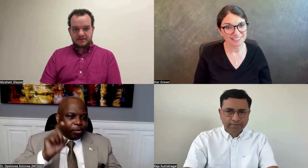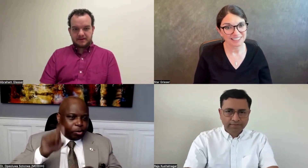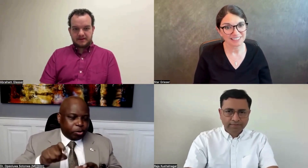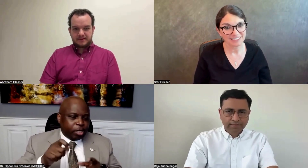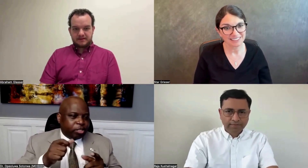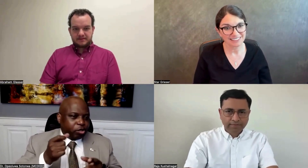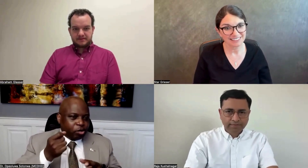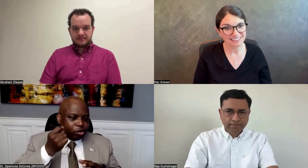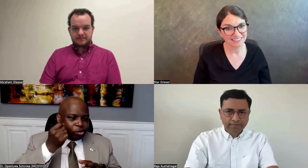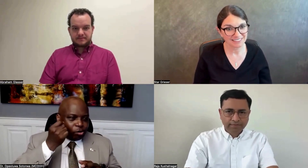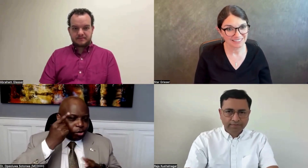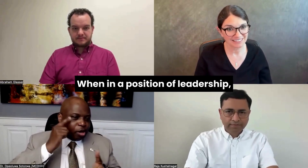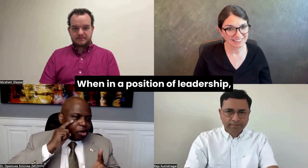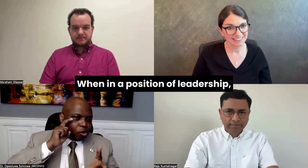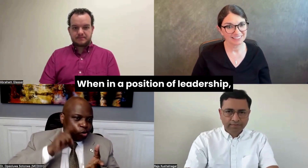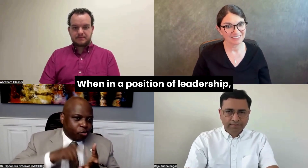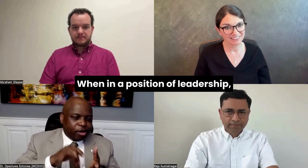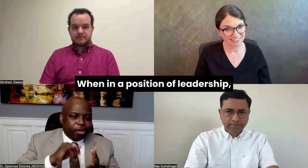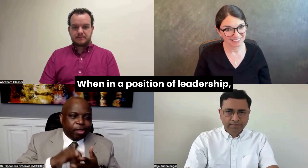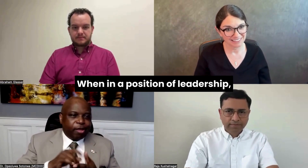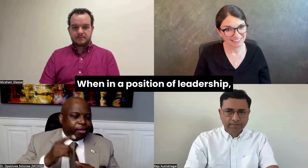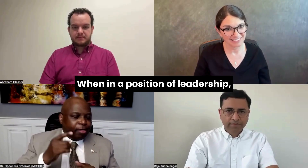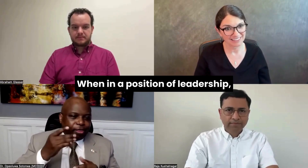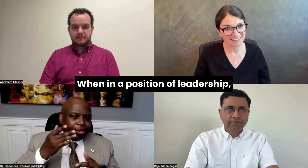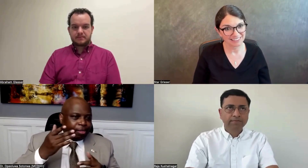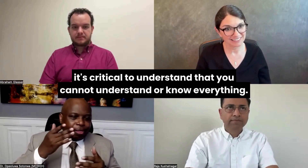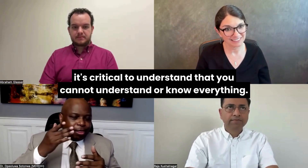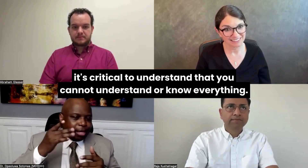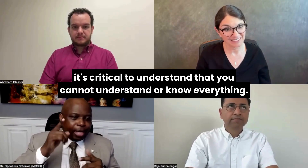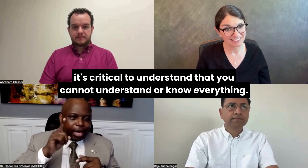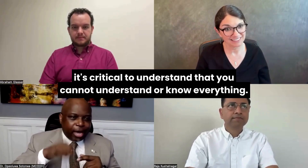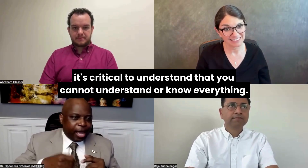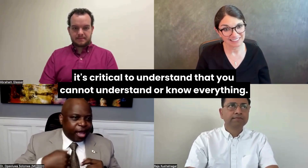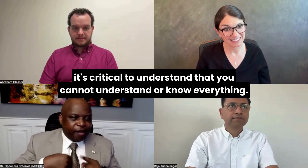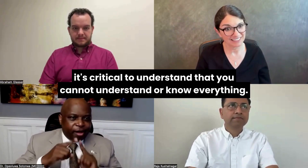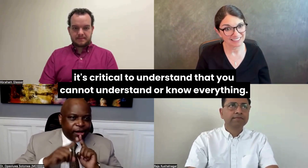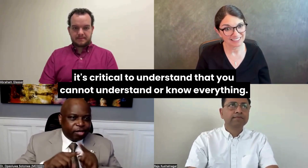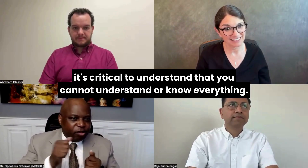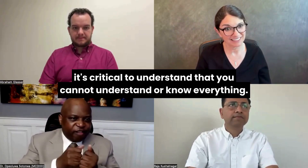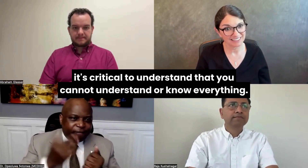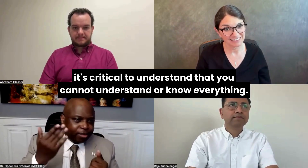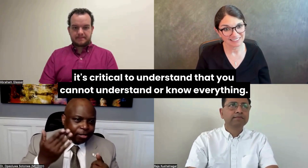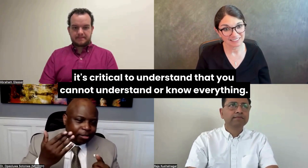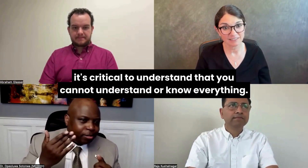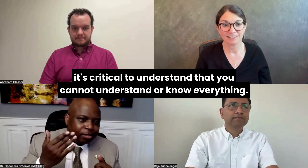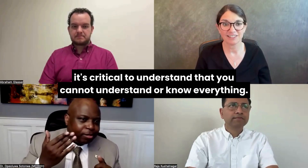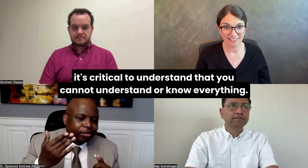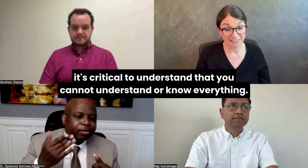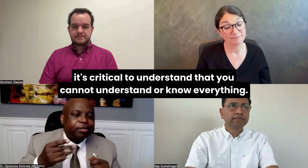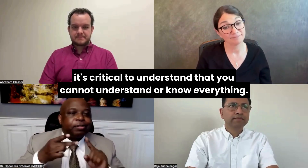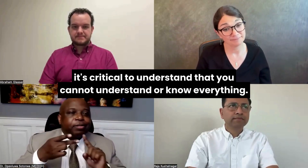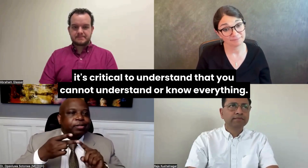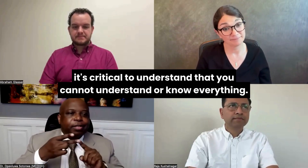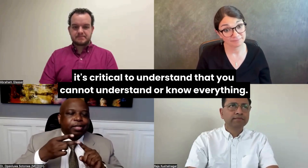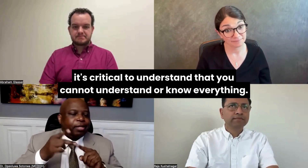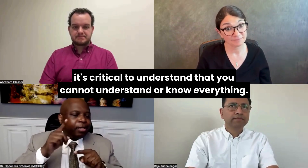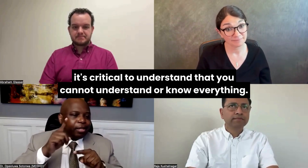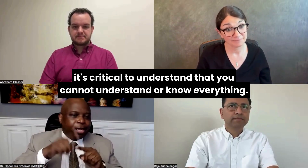When in a position of leadership, it's critical to understand that you cannot understand or know everything. It's impossible.